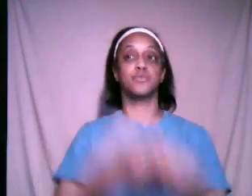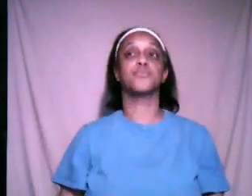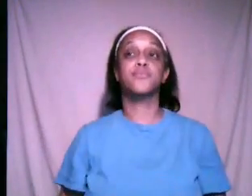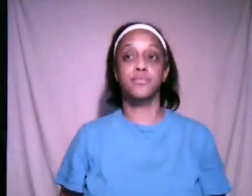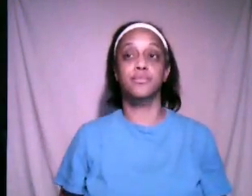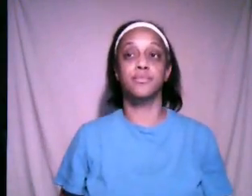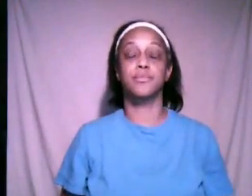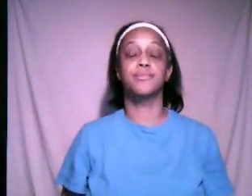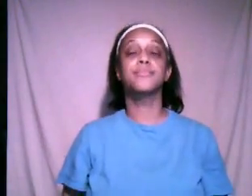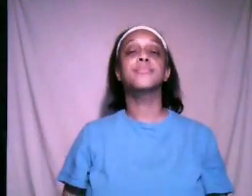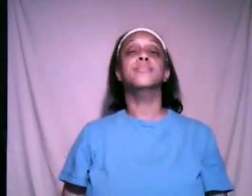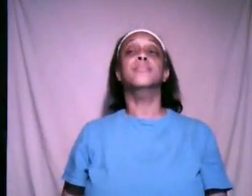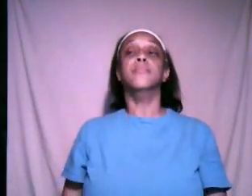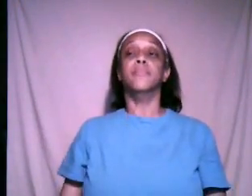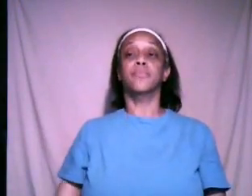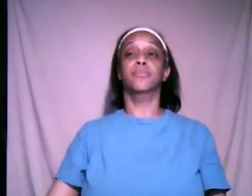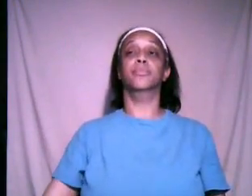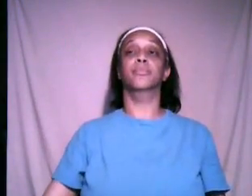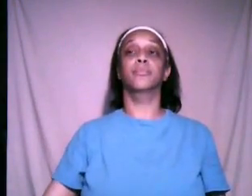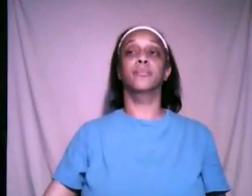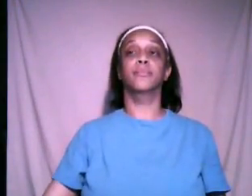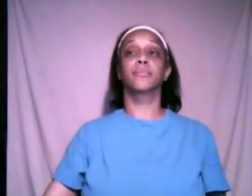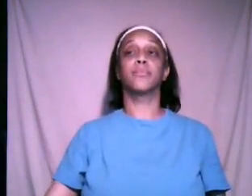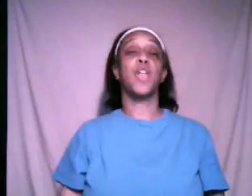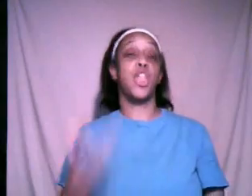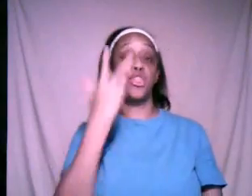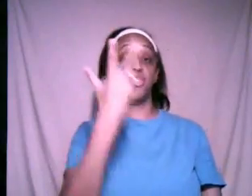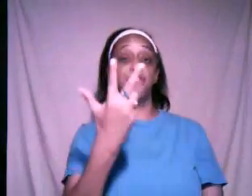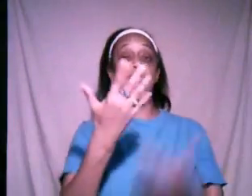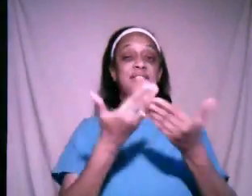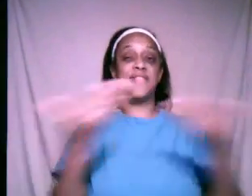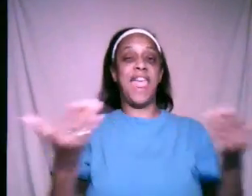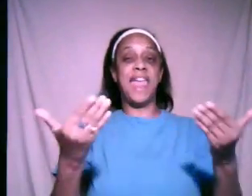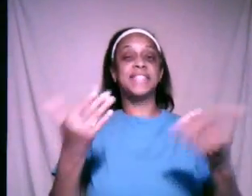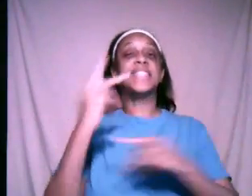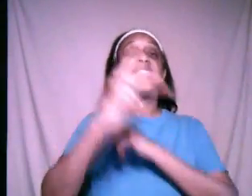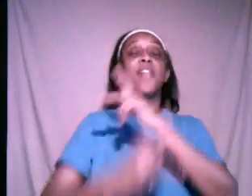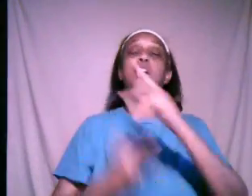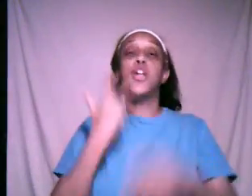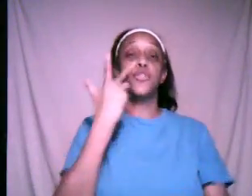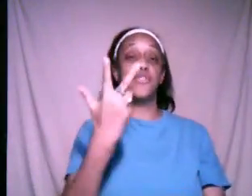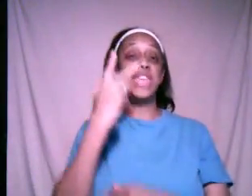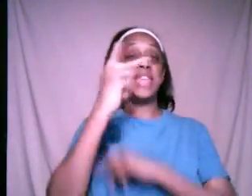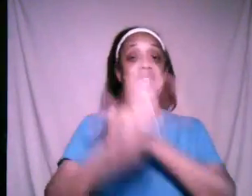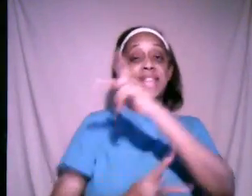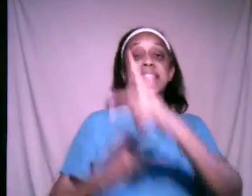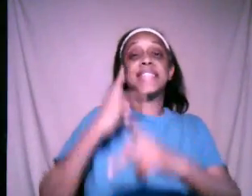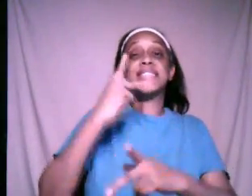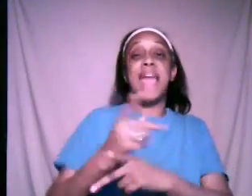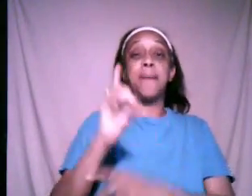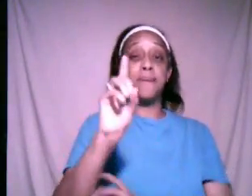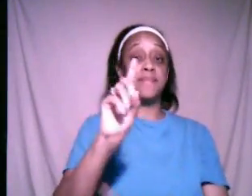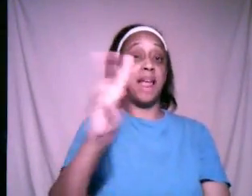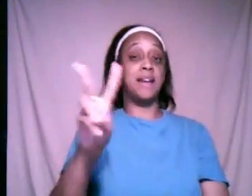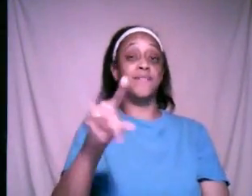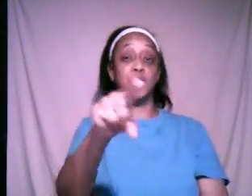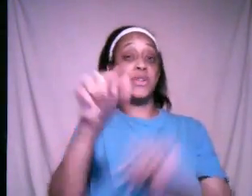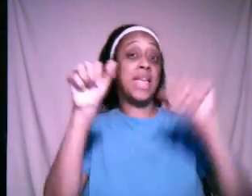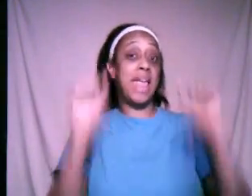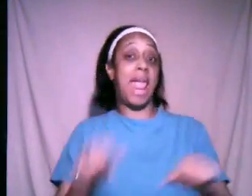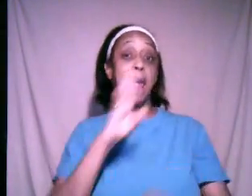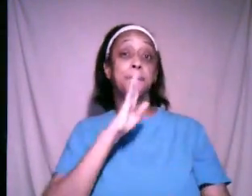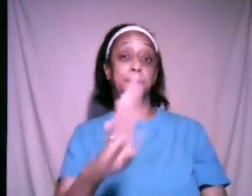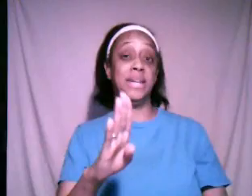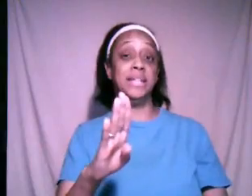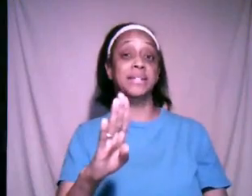Three types of DV you can be